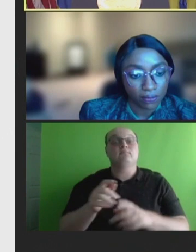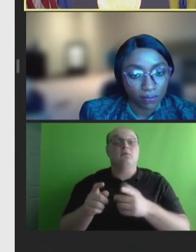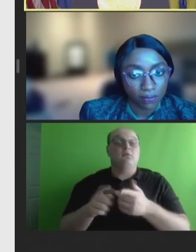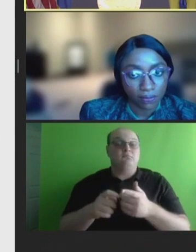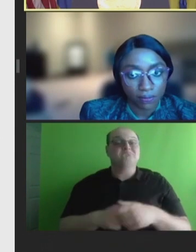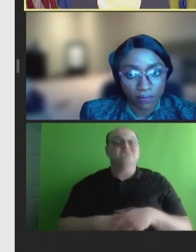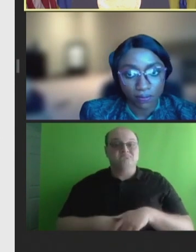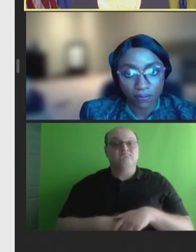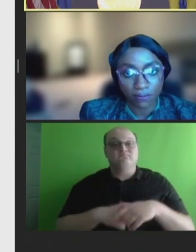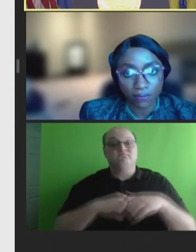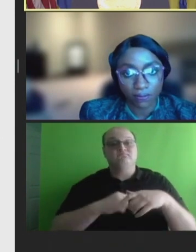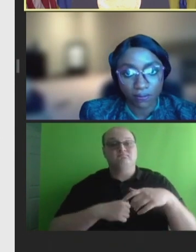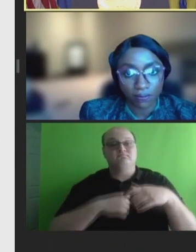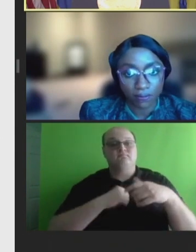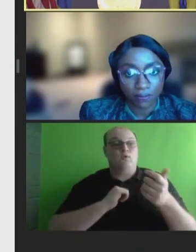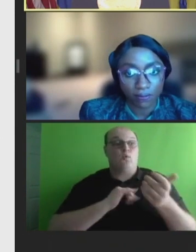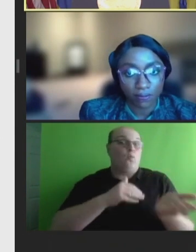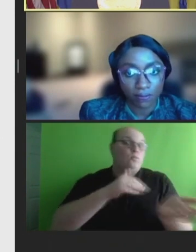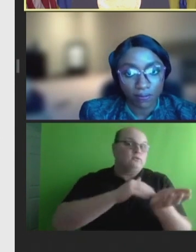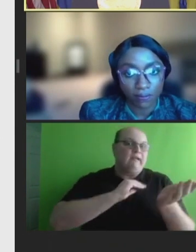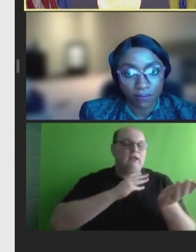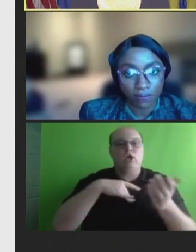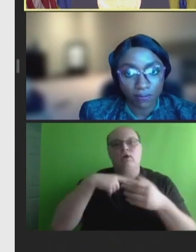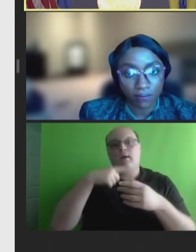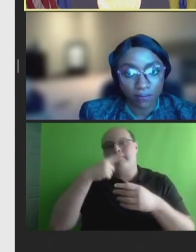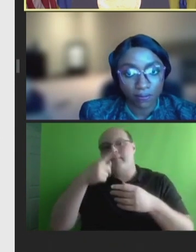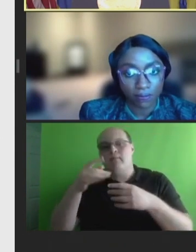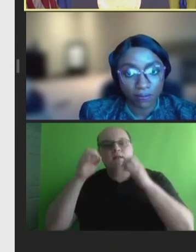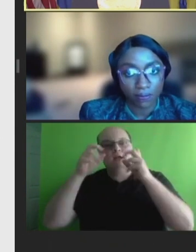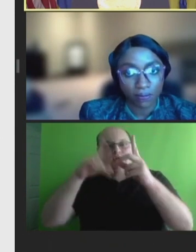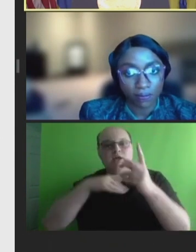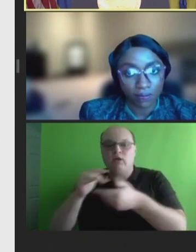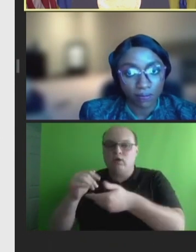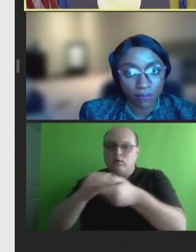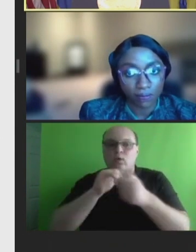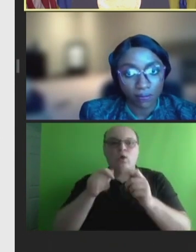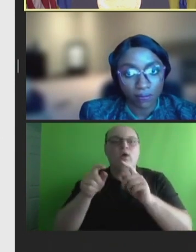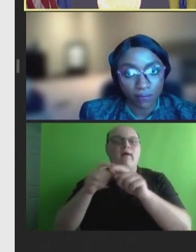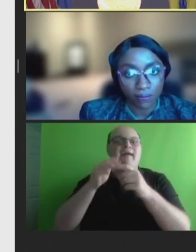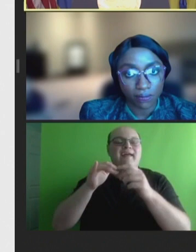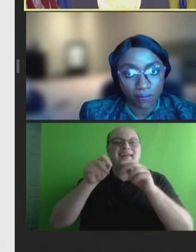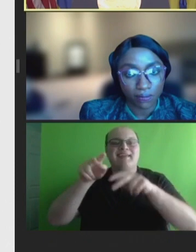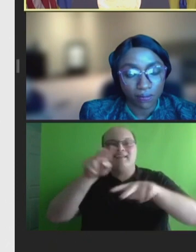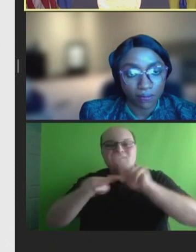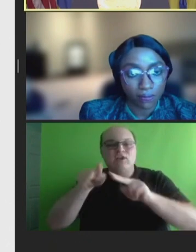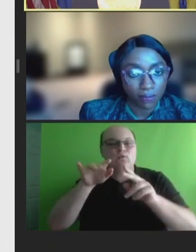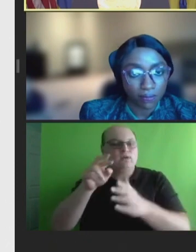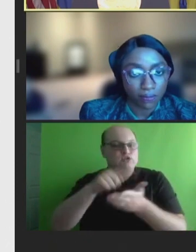provider and public education and then evaluation and research. And so, that's the -- those sorts